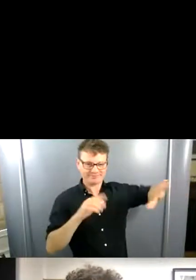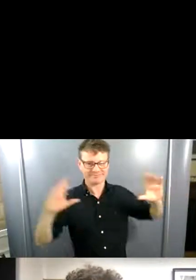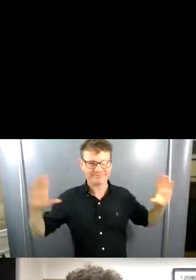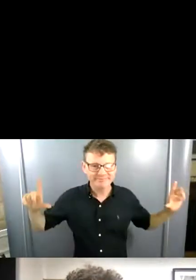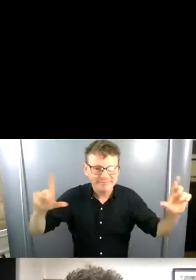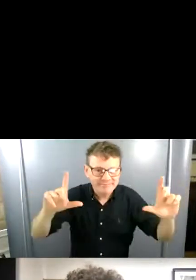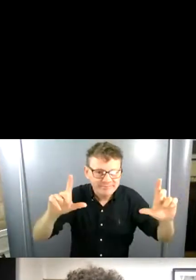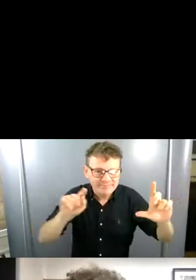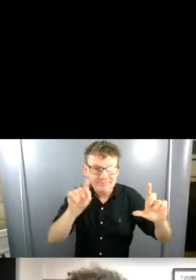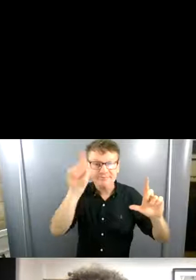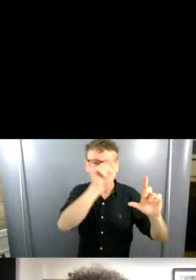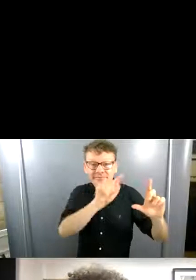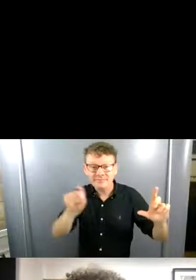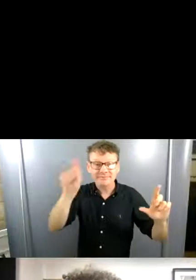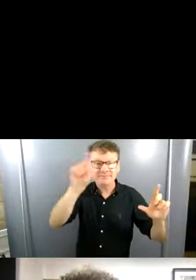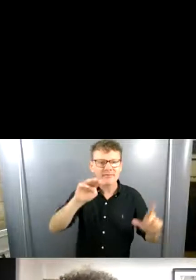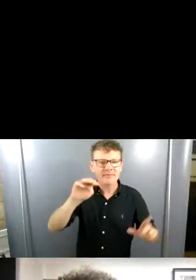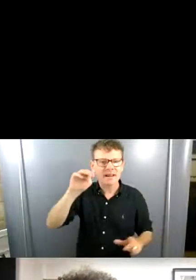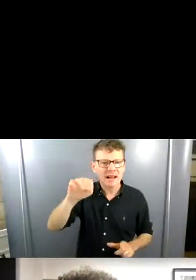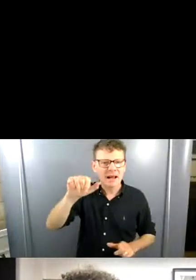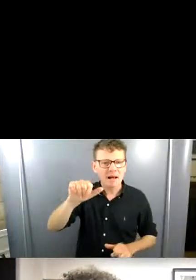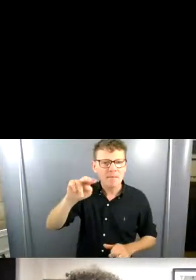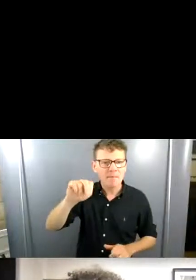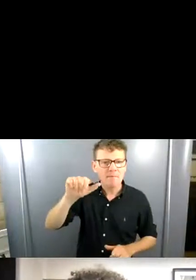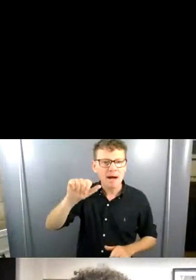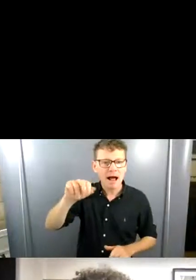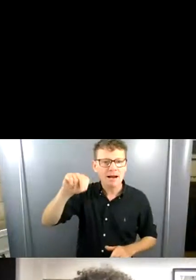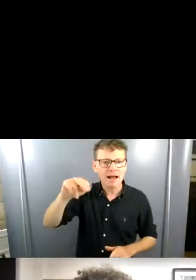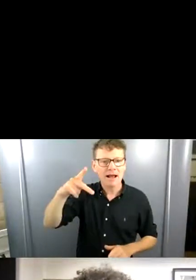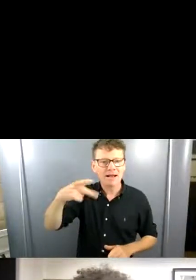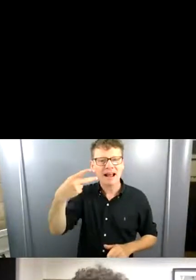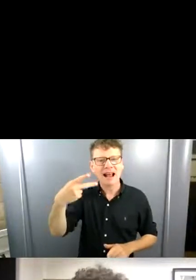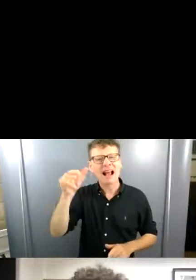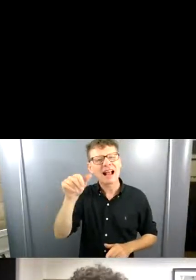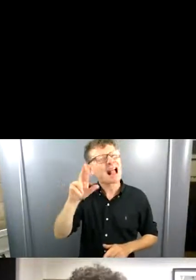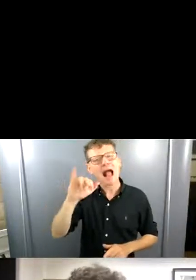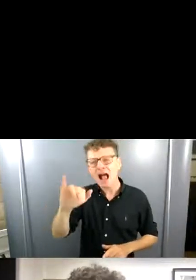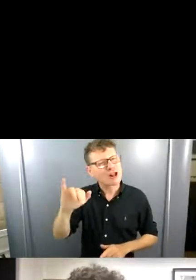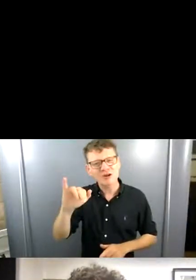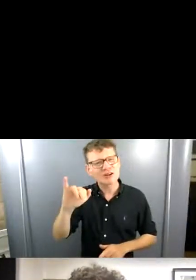where it says Manangkari so Manangkari is a name for language which is said to have been spoken